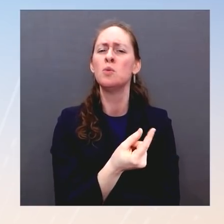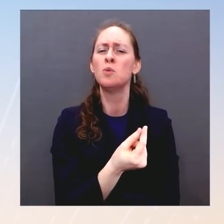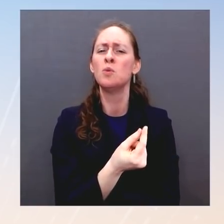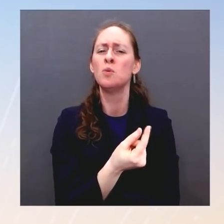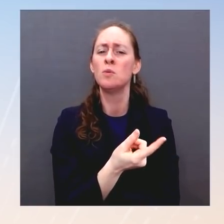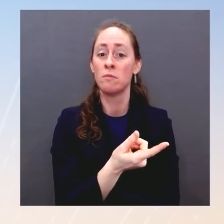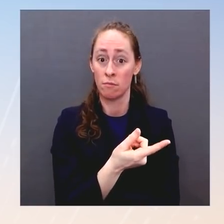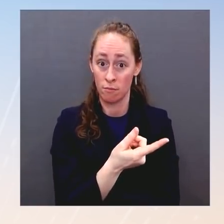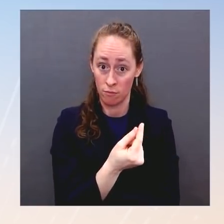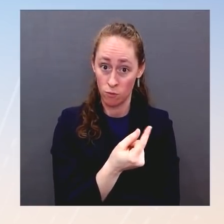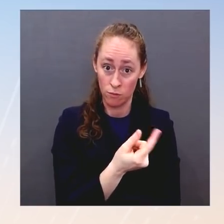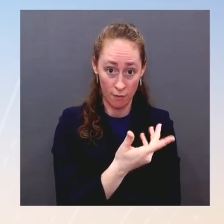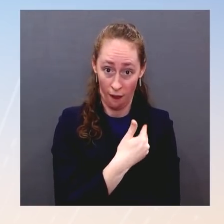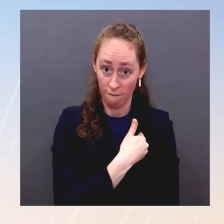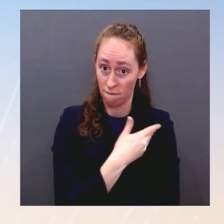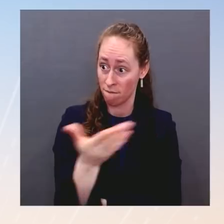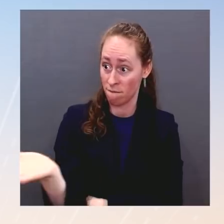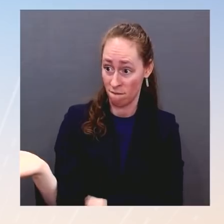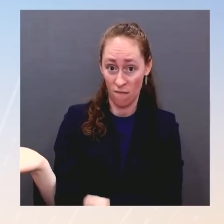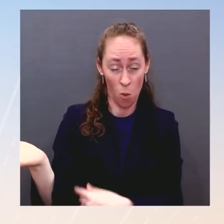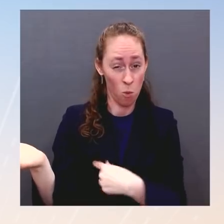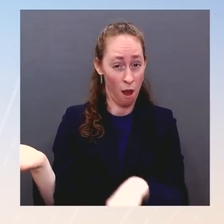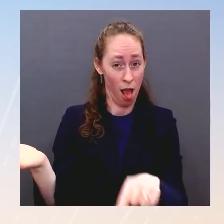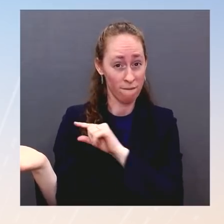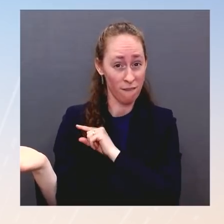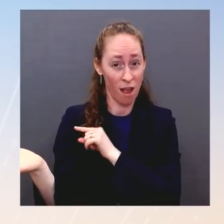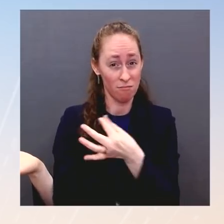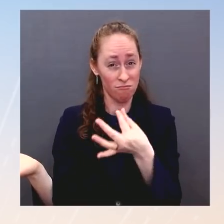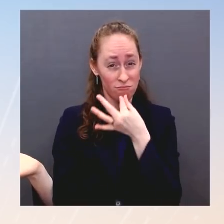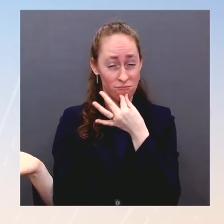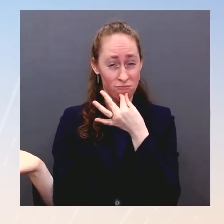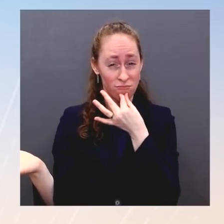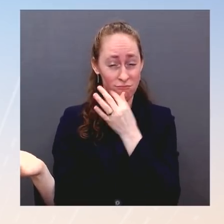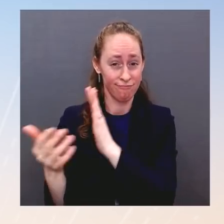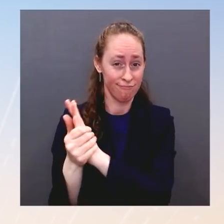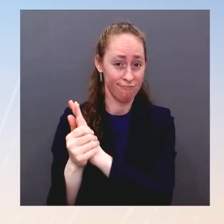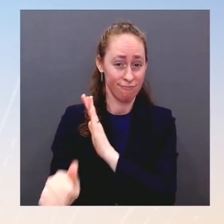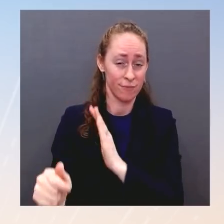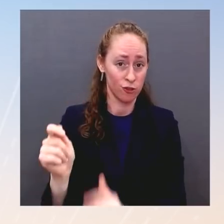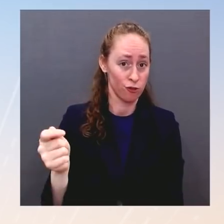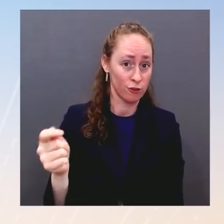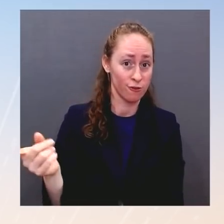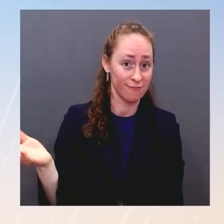who, by many standards, has exhibited -- has shown herself to issue opinions